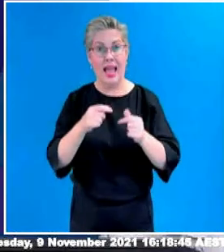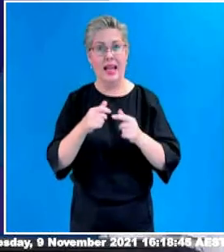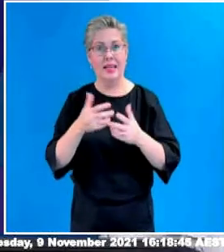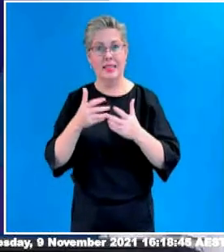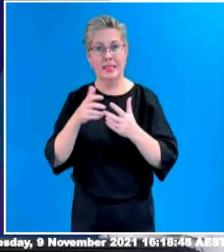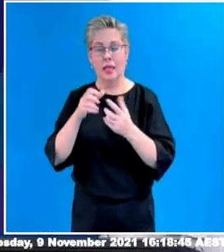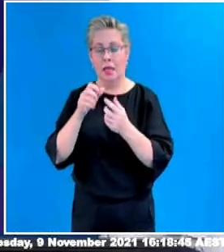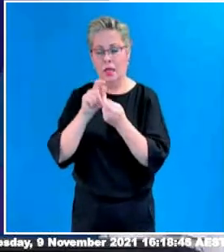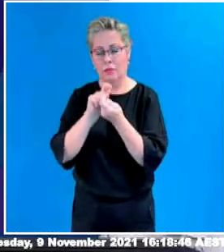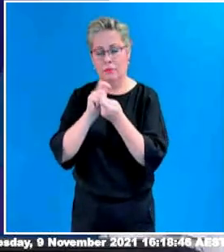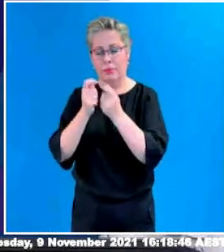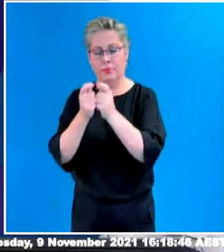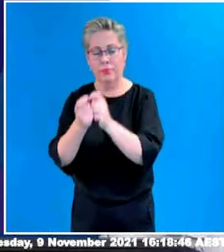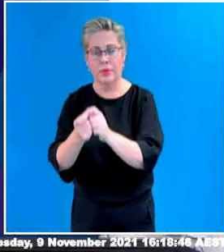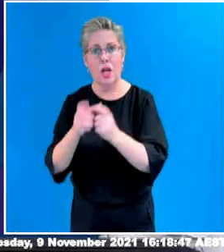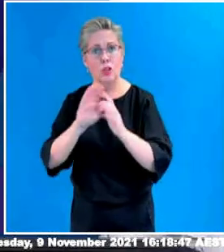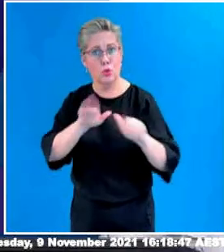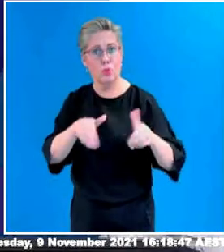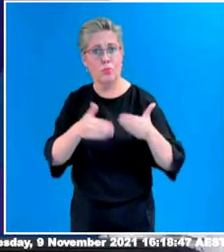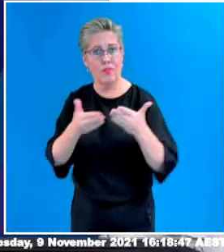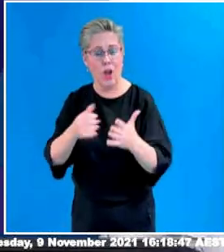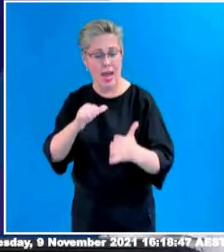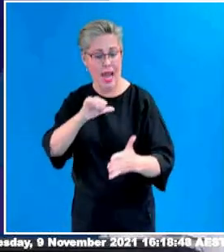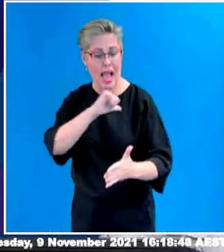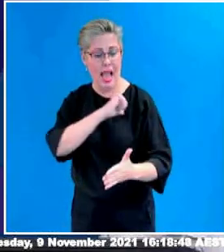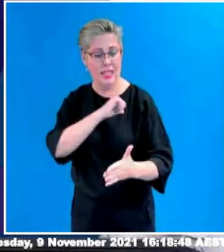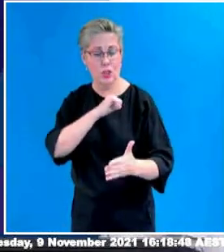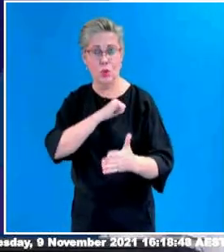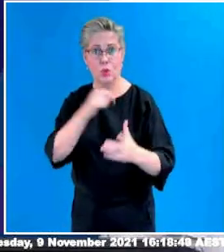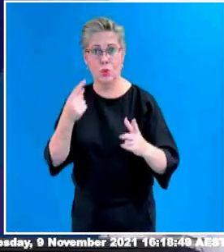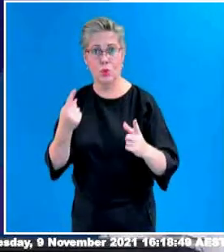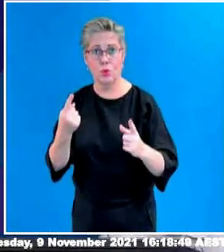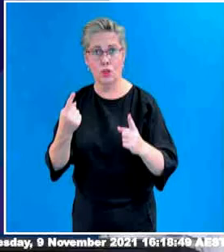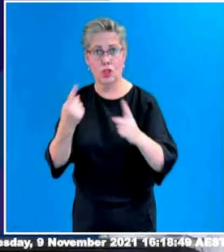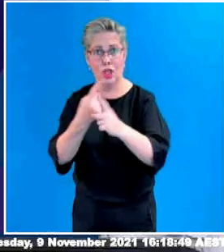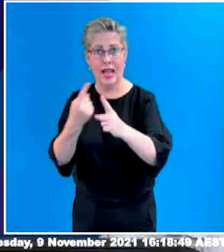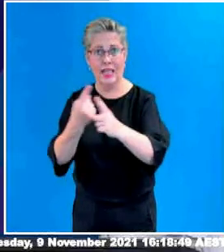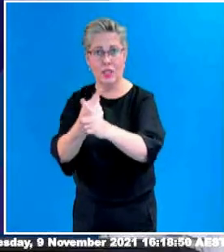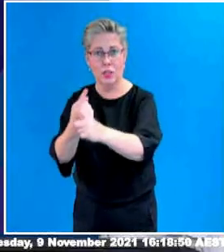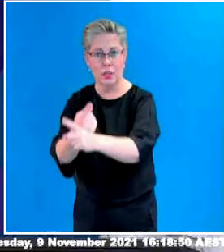Are you saying that attitudes in the community need to be changed?